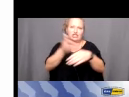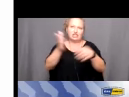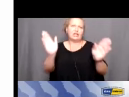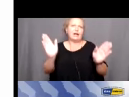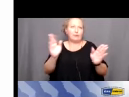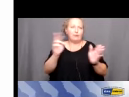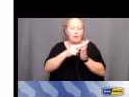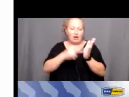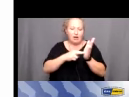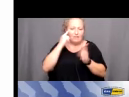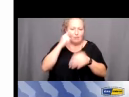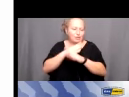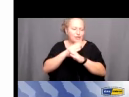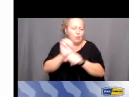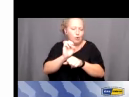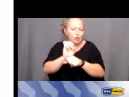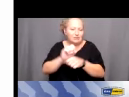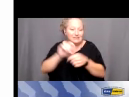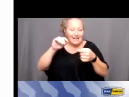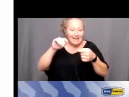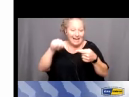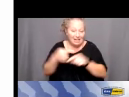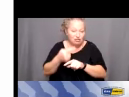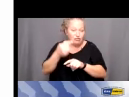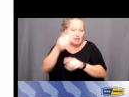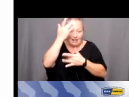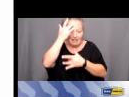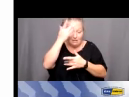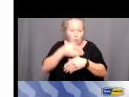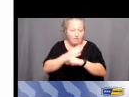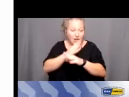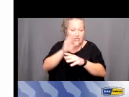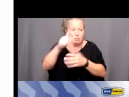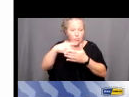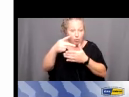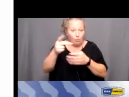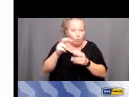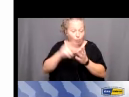The Injury Illness and Prevention Program regulation doesn't have specifics in what the